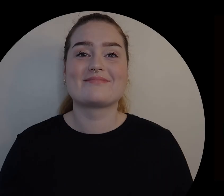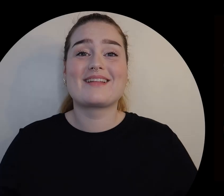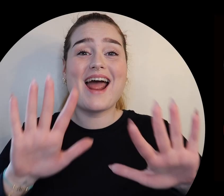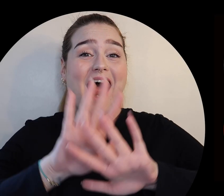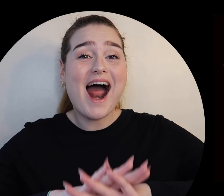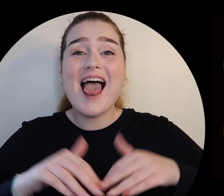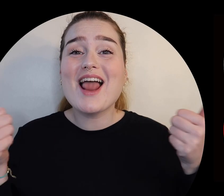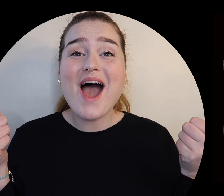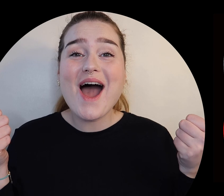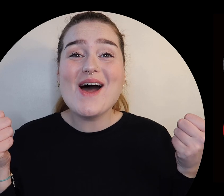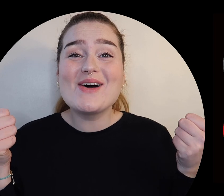Hello!